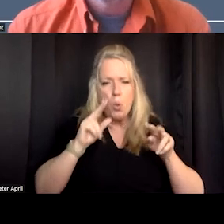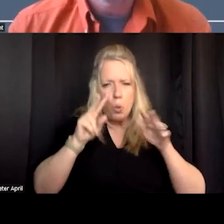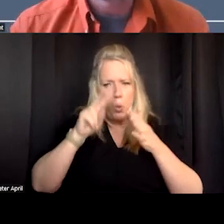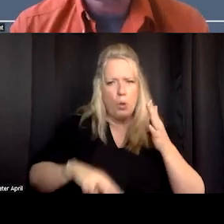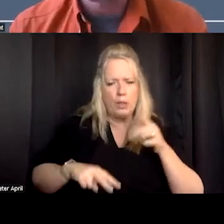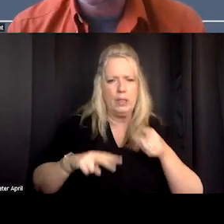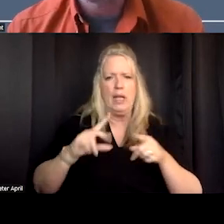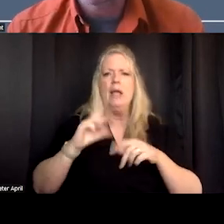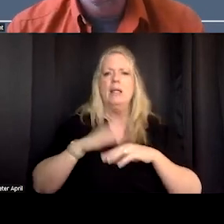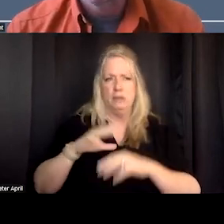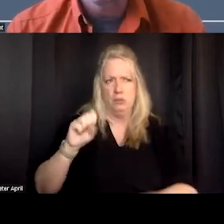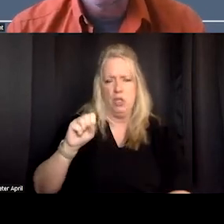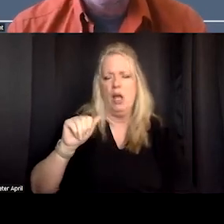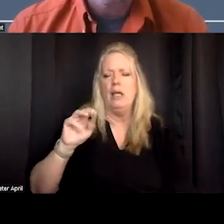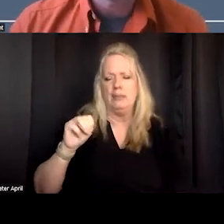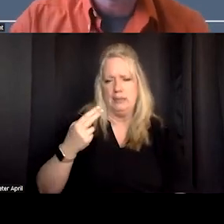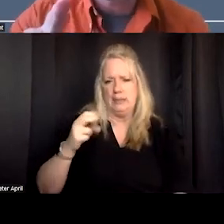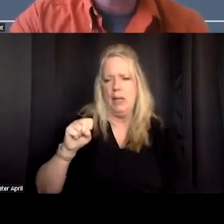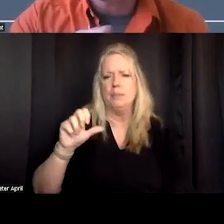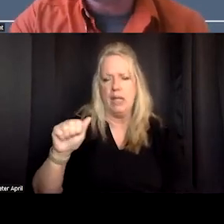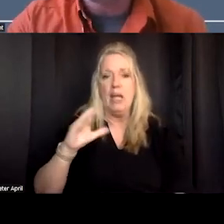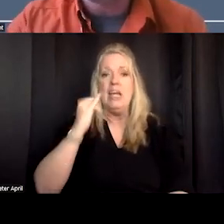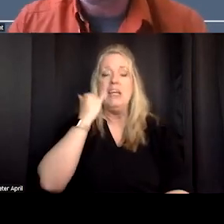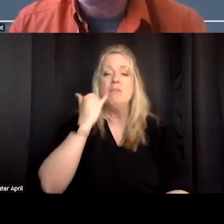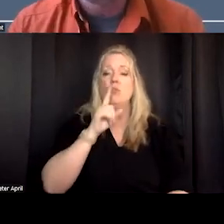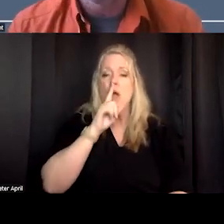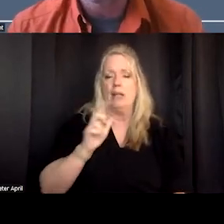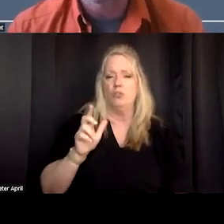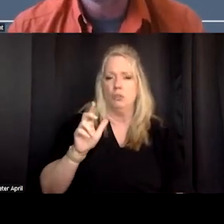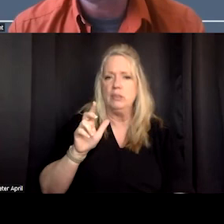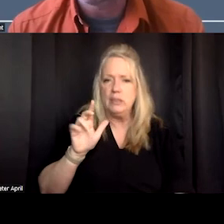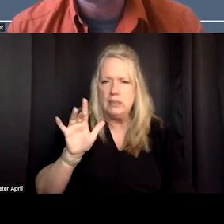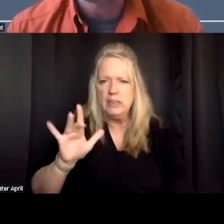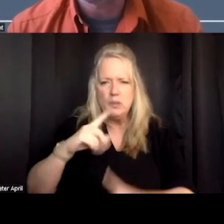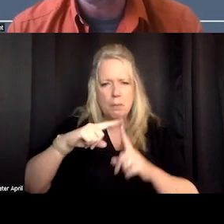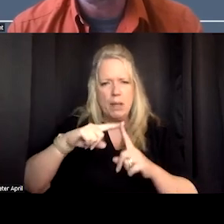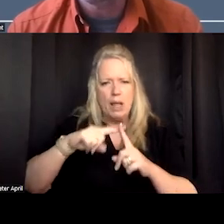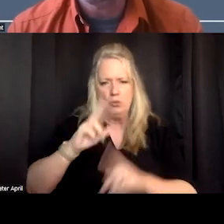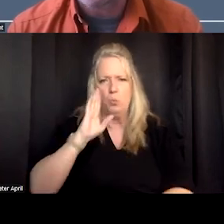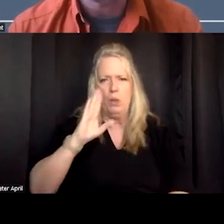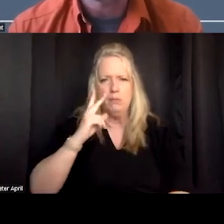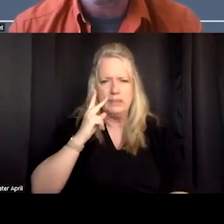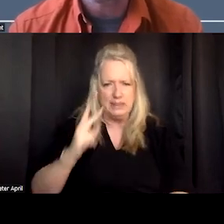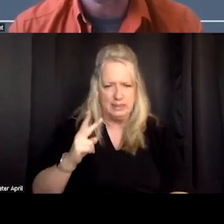IT IS ON SAMHSA'S WEBSITE. IF YOU ACTUALLY HIT THE LITTLE, PLUS ARROW, YOU WILL SEE THE, THE ABSTRACT